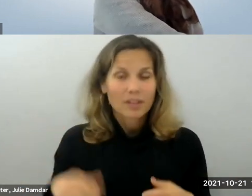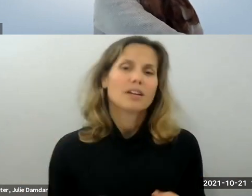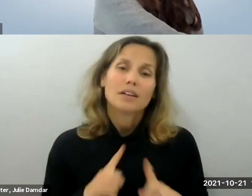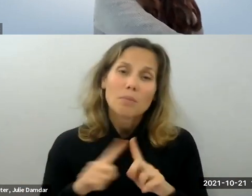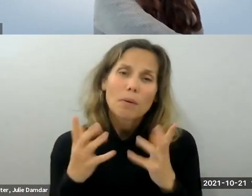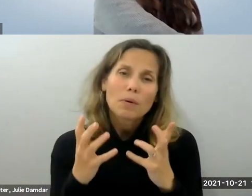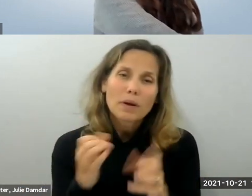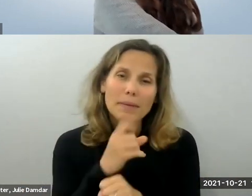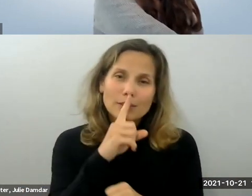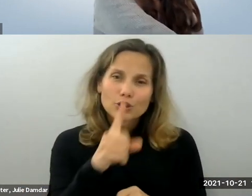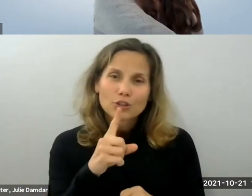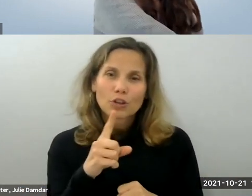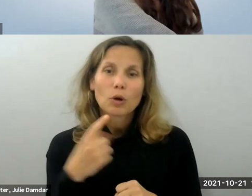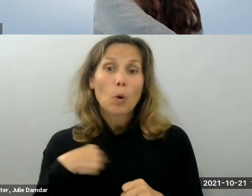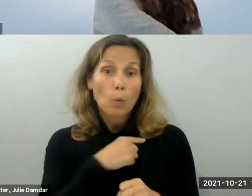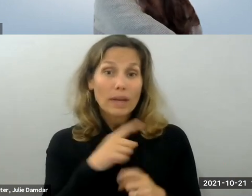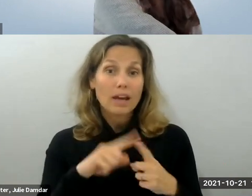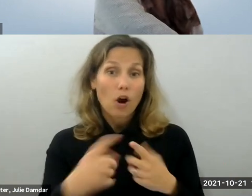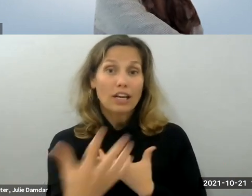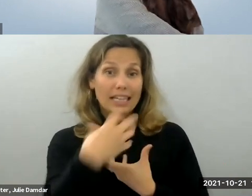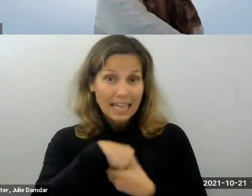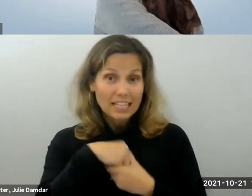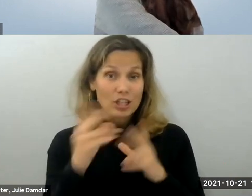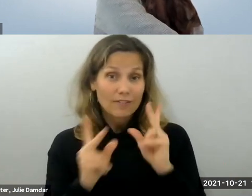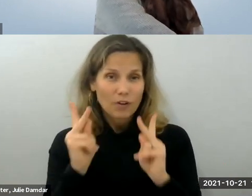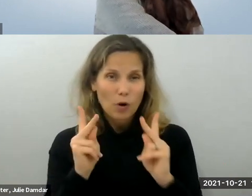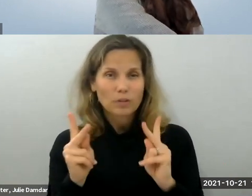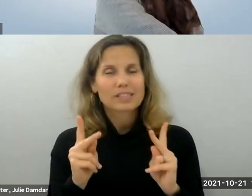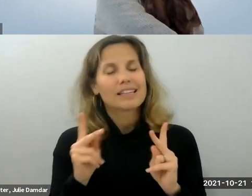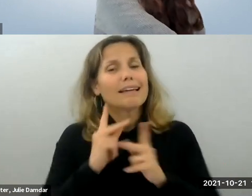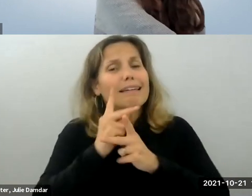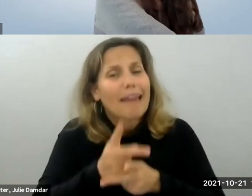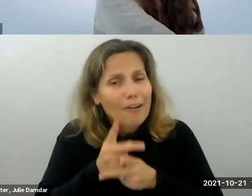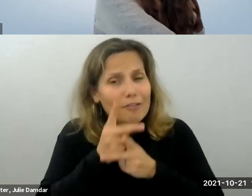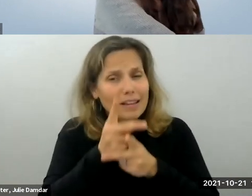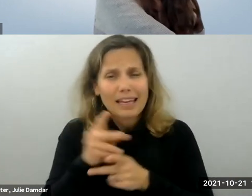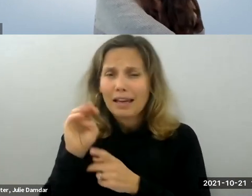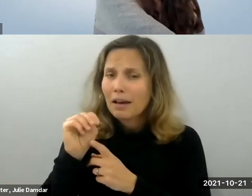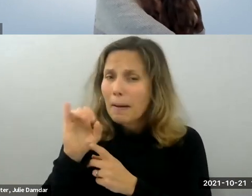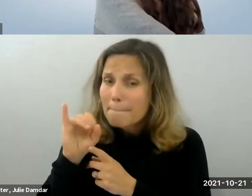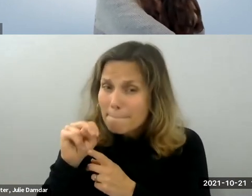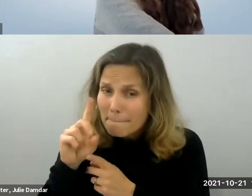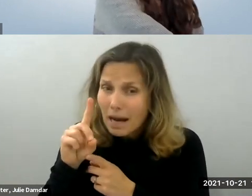Lisa Saldana (she/her/hers): That we are engaging folks again, I know I keep saying mindfully but you're really mindful about who you're you're involving.